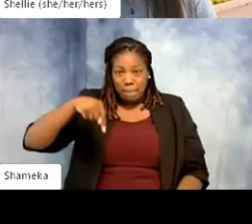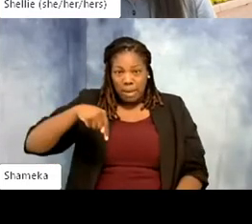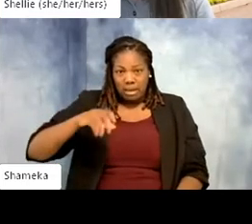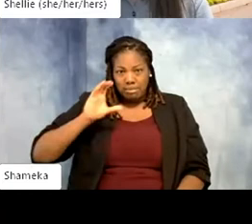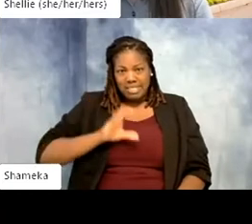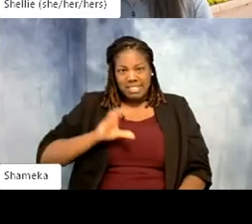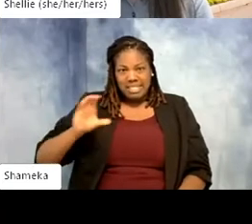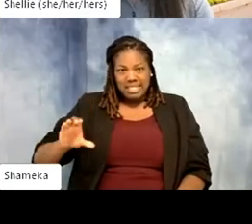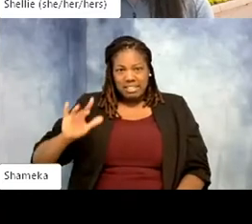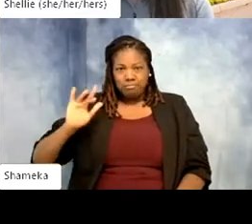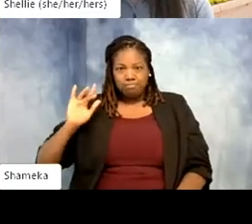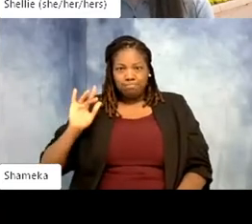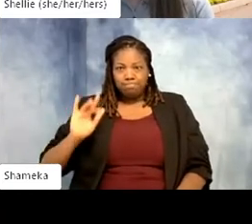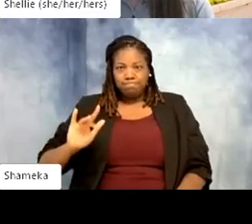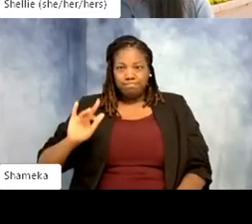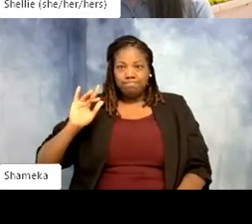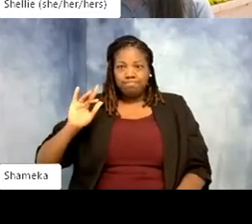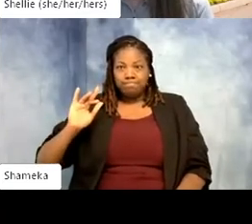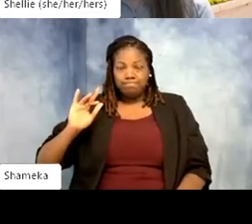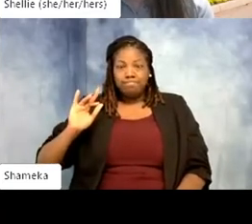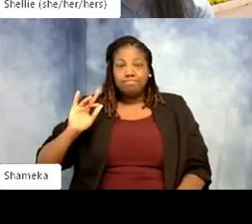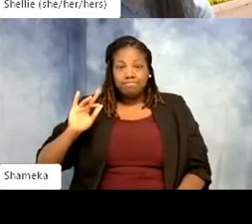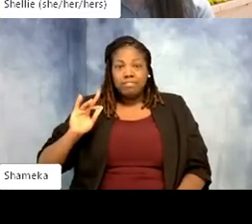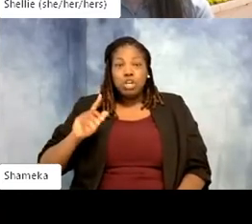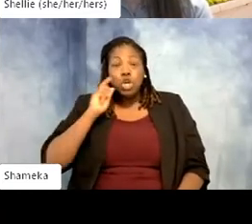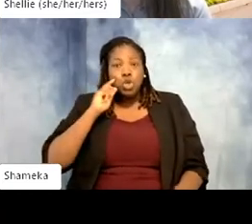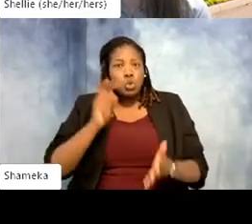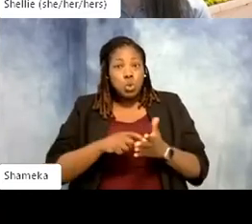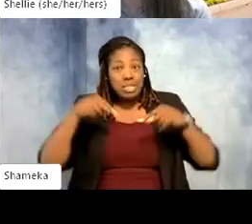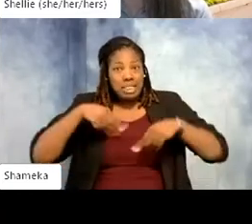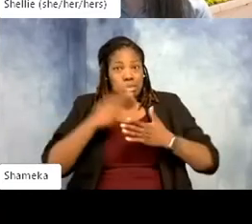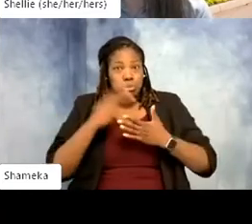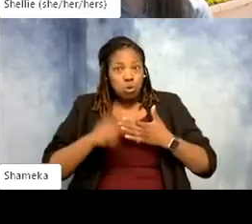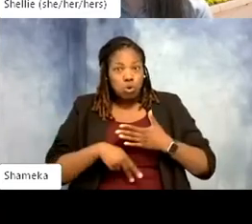screen for those to appear. You'll also notice this program is being interpreted in American